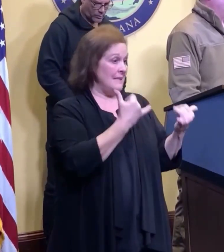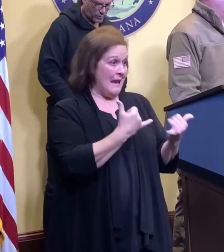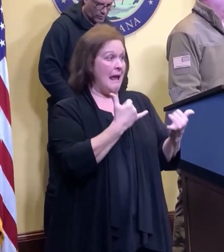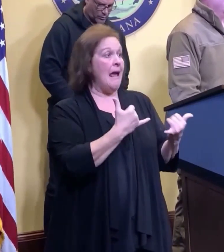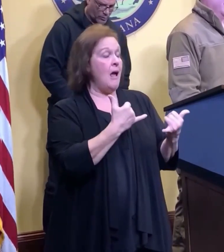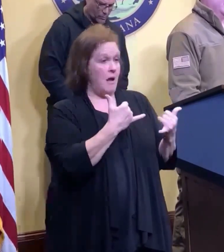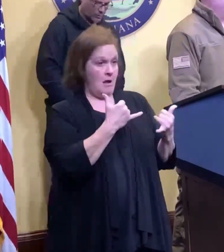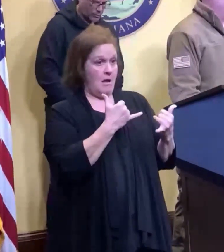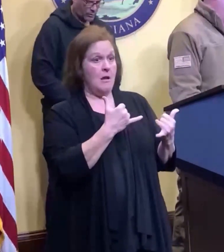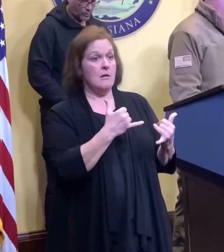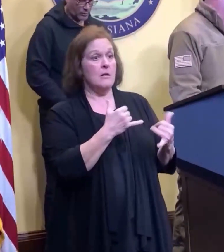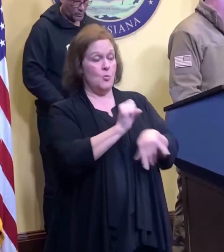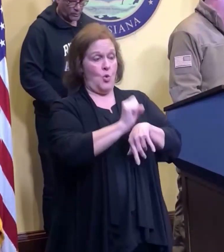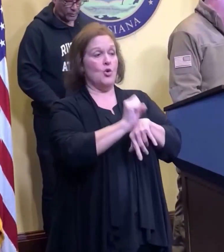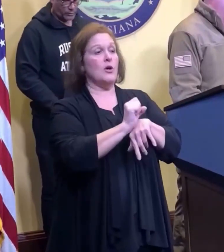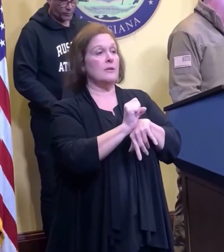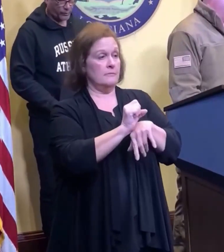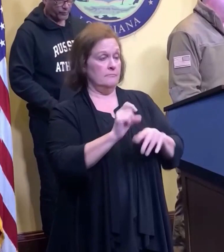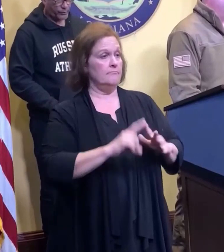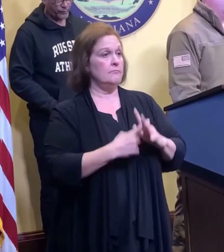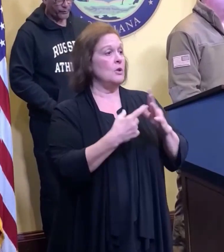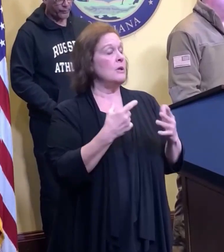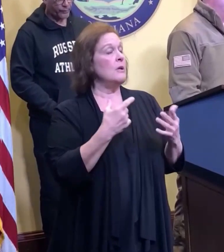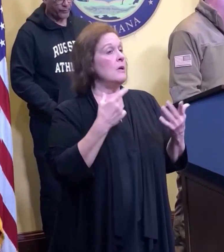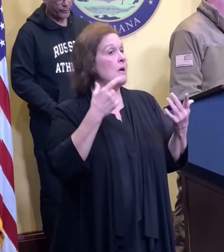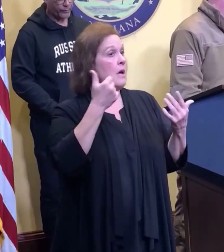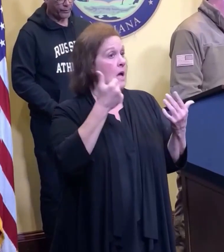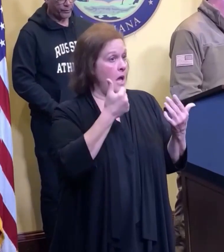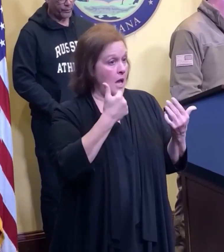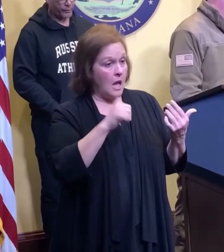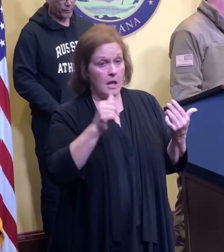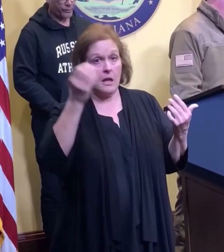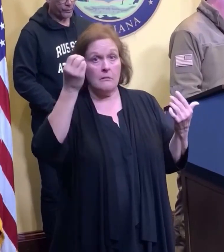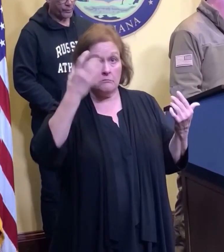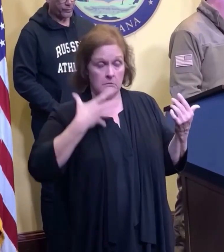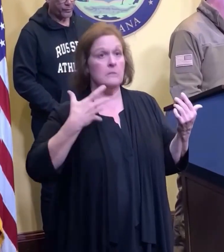for any outstanding requests that may come in monitoring any of our mutual aid that's out there